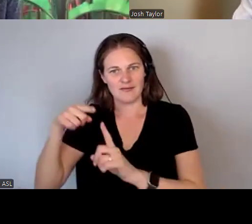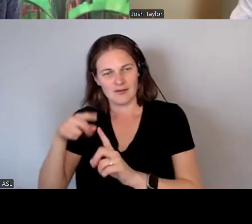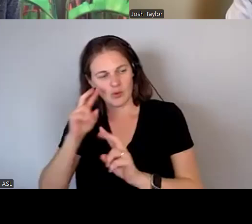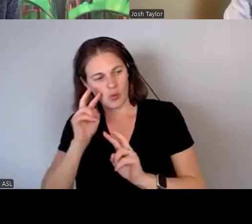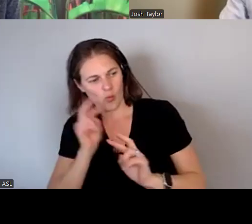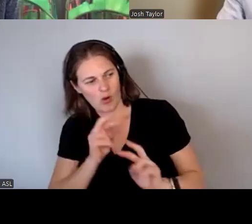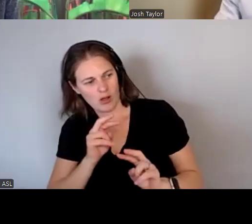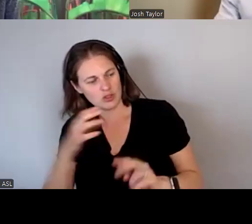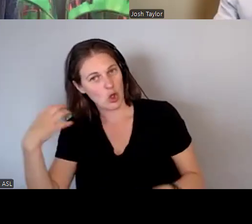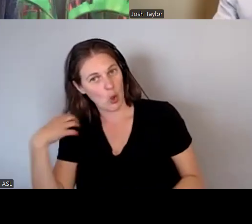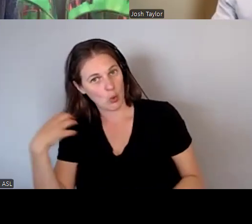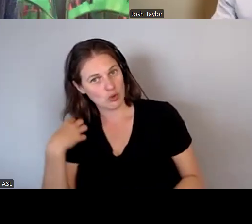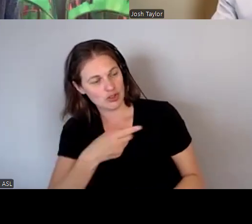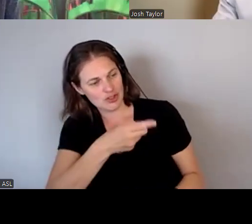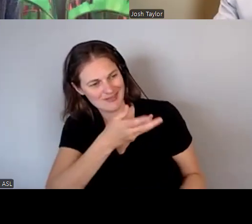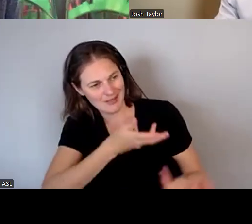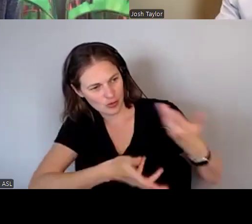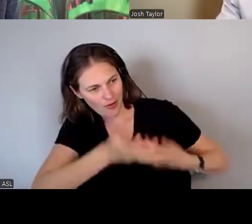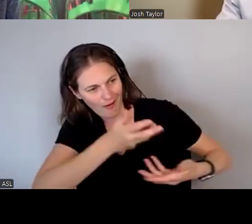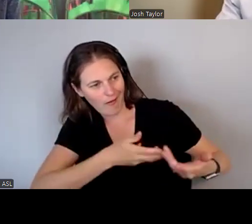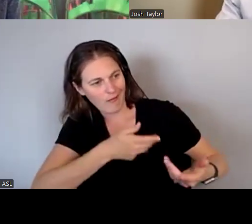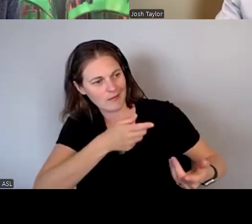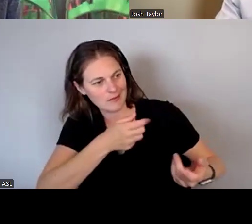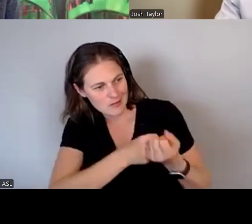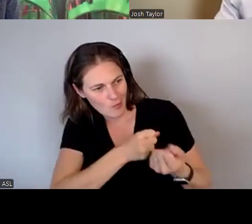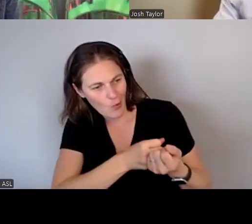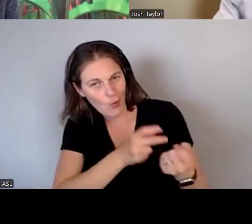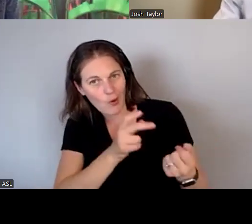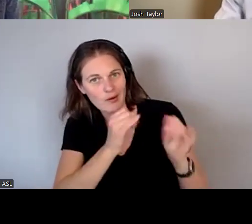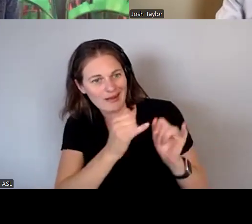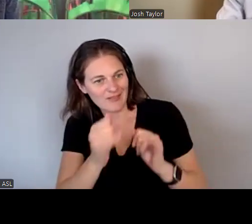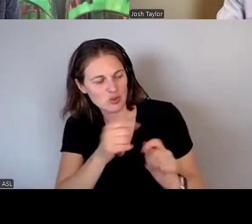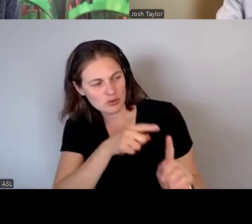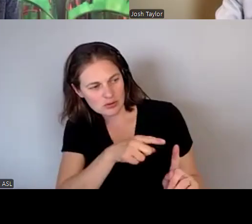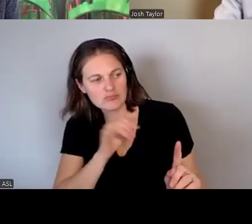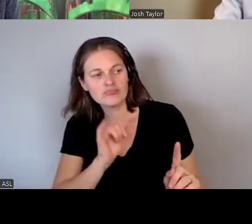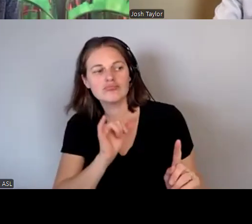and support an individual, having ongoing conversations with managers,